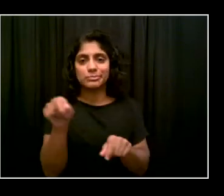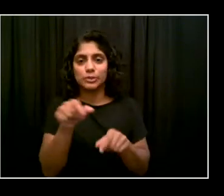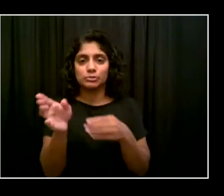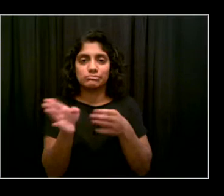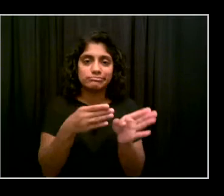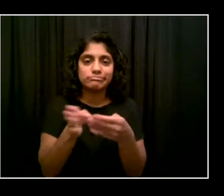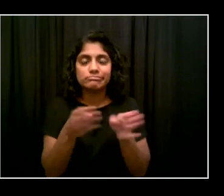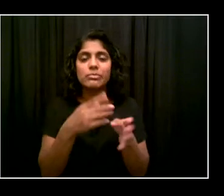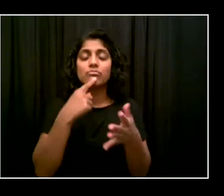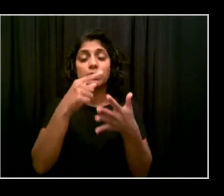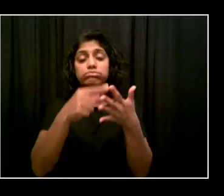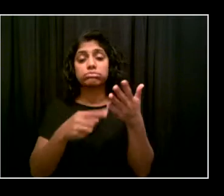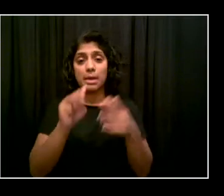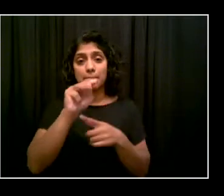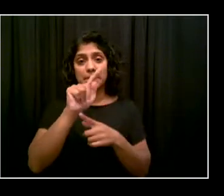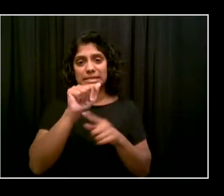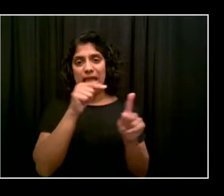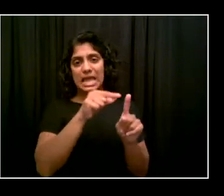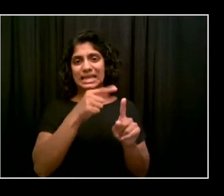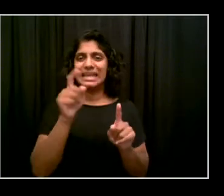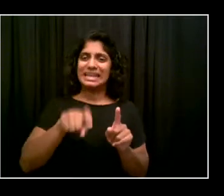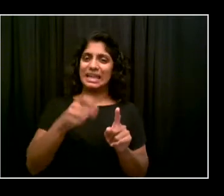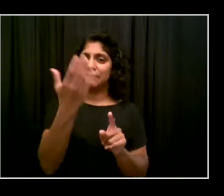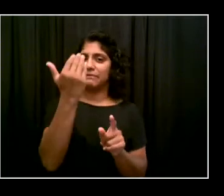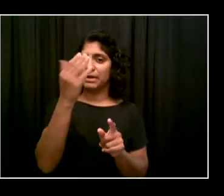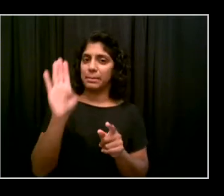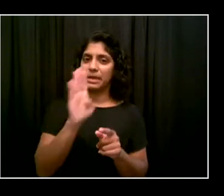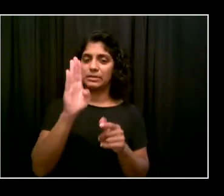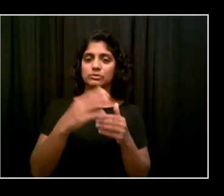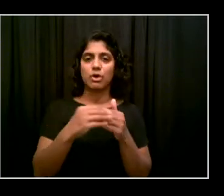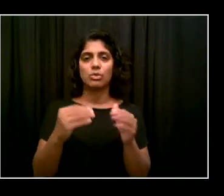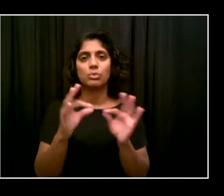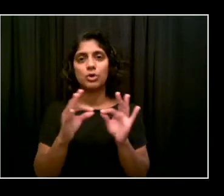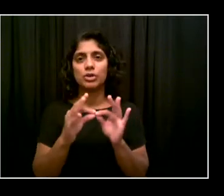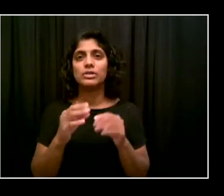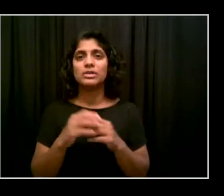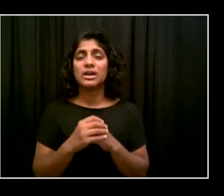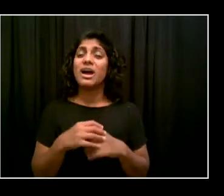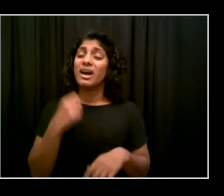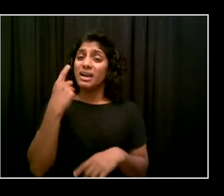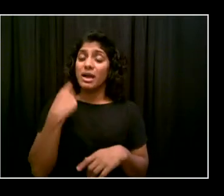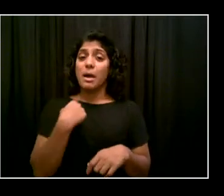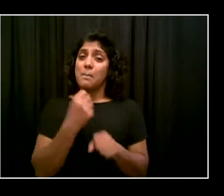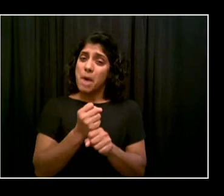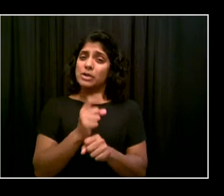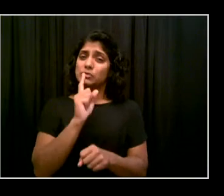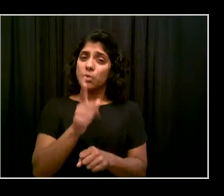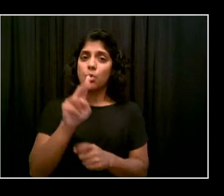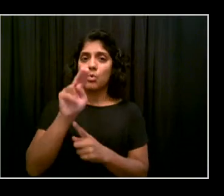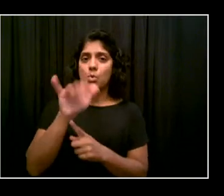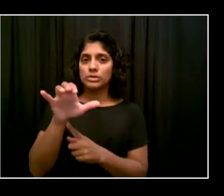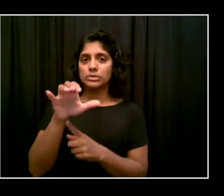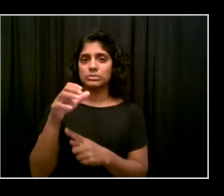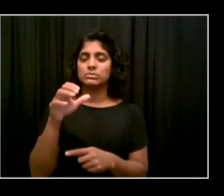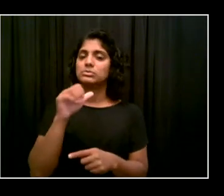THEY CAN HAVE A DIFFERENT PERSPECTIVE WE SHOW OUR BROTHERS AND